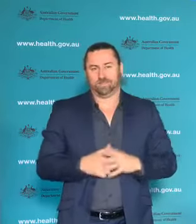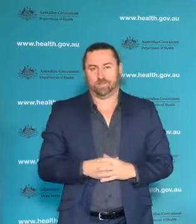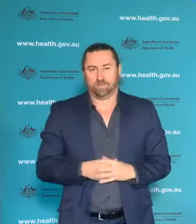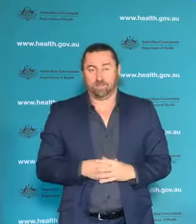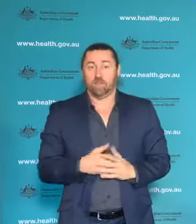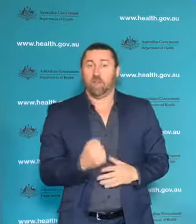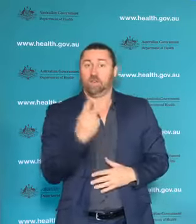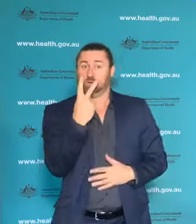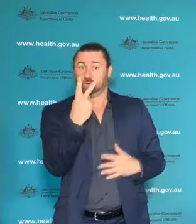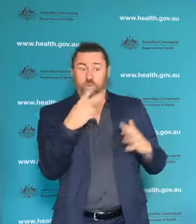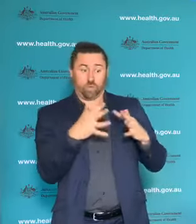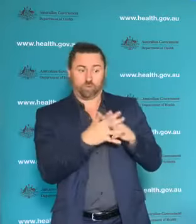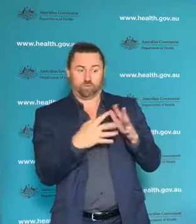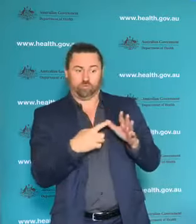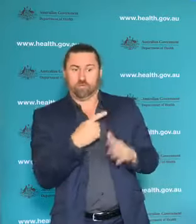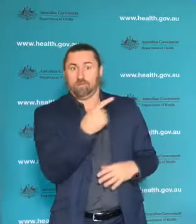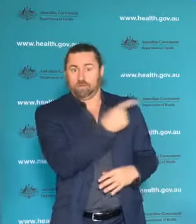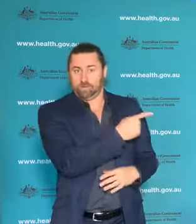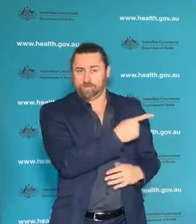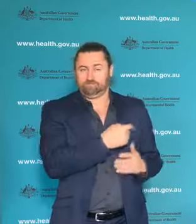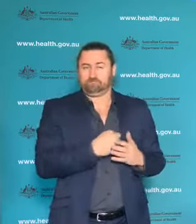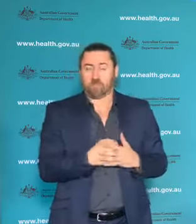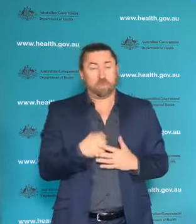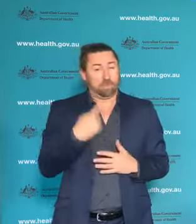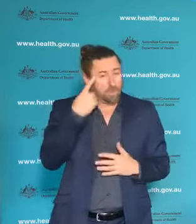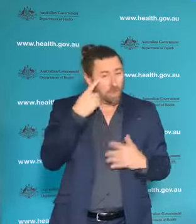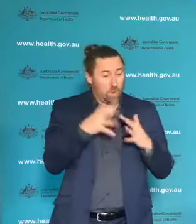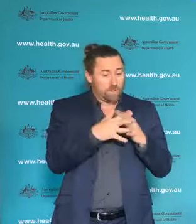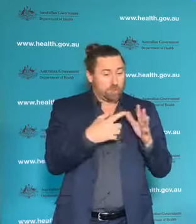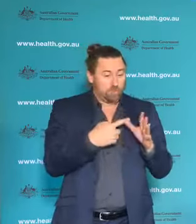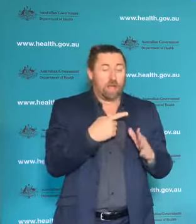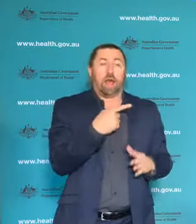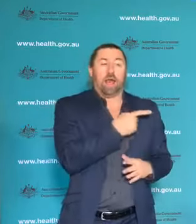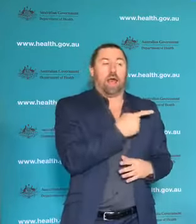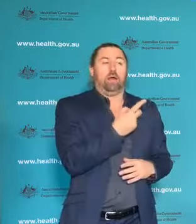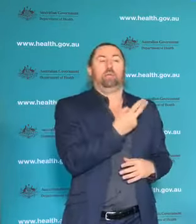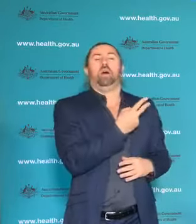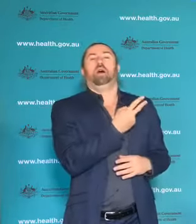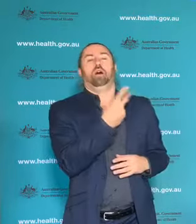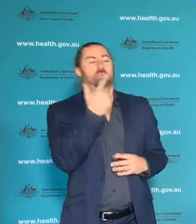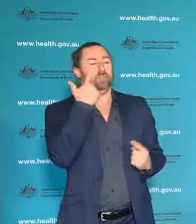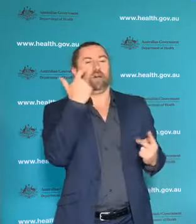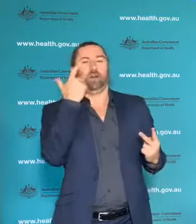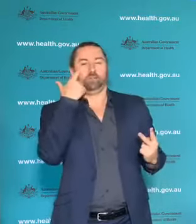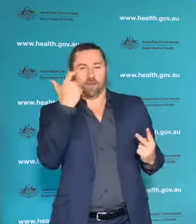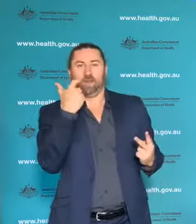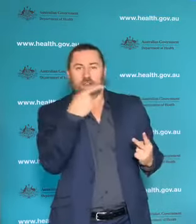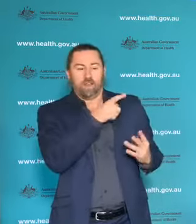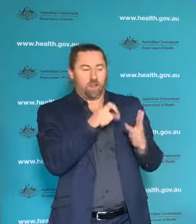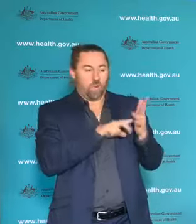Western Australia, which we understand are recovered cases involving people who are infected with COVID-19